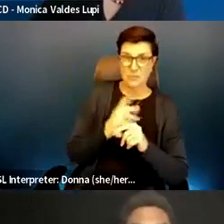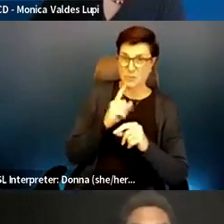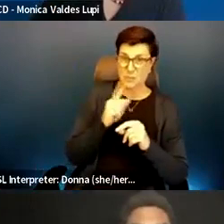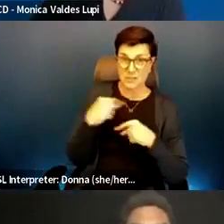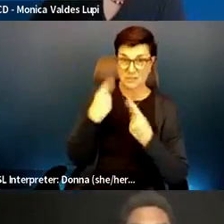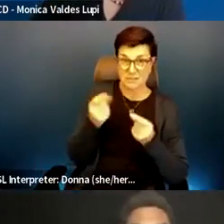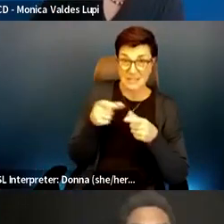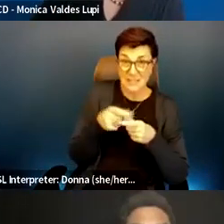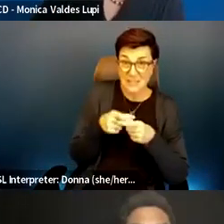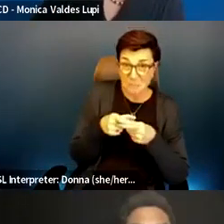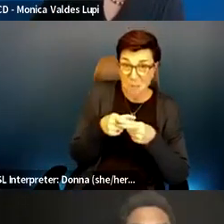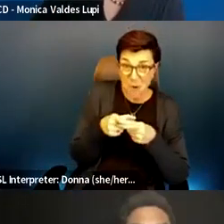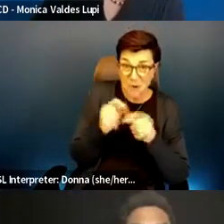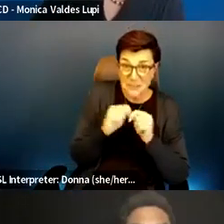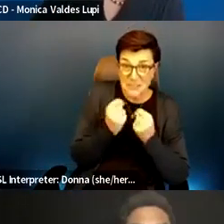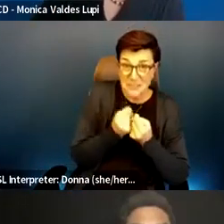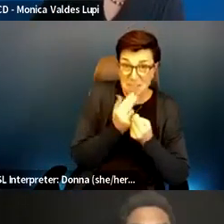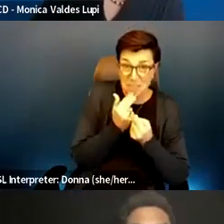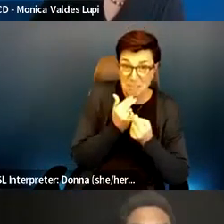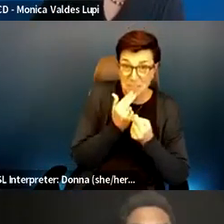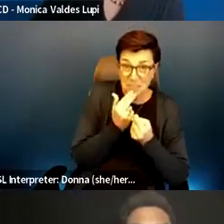And so what I have done is bolster that team.